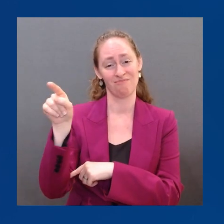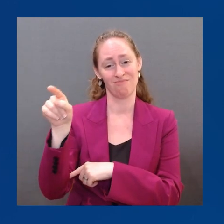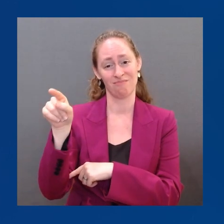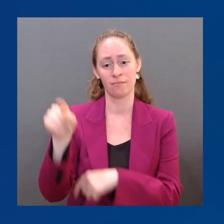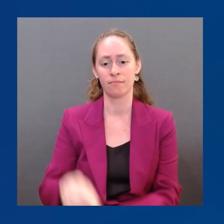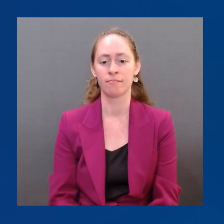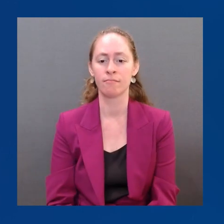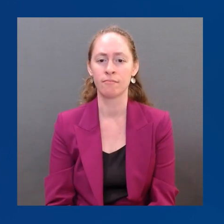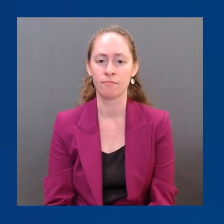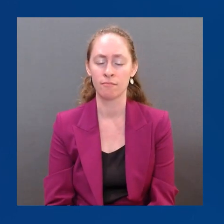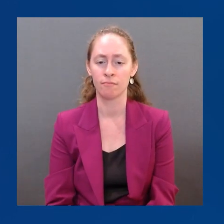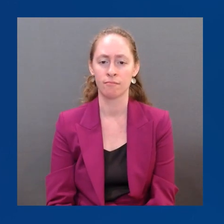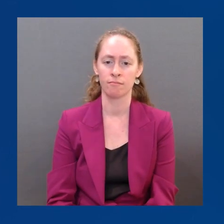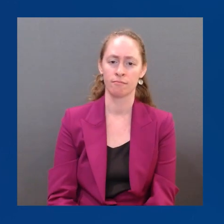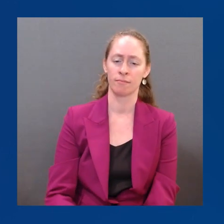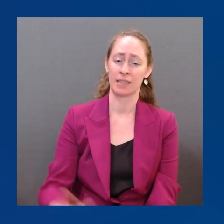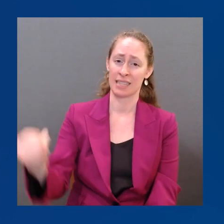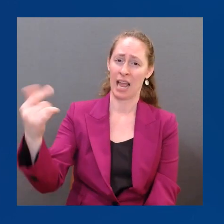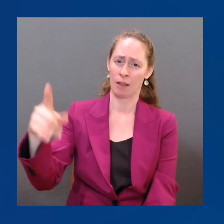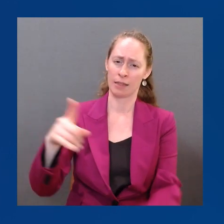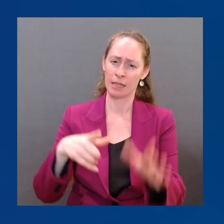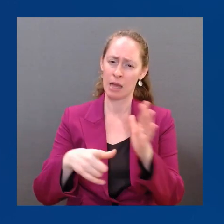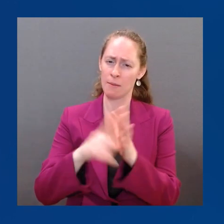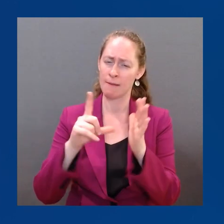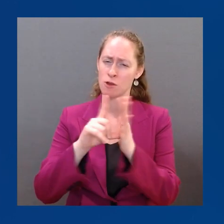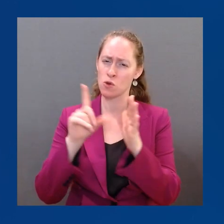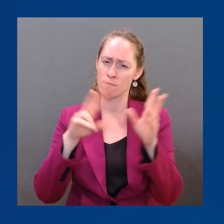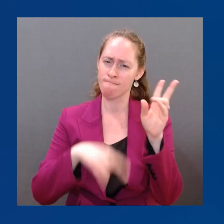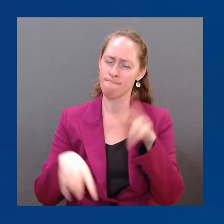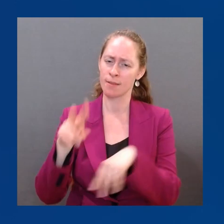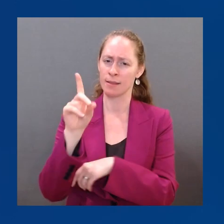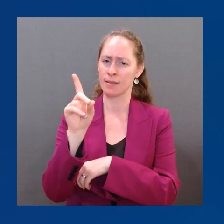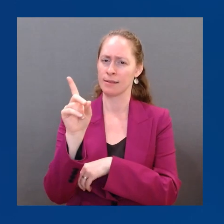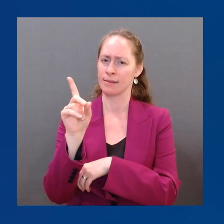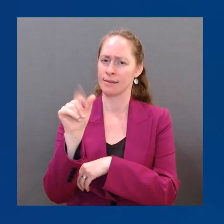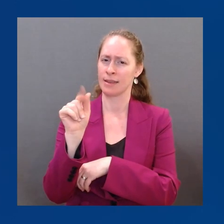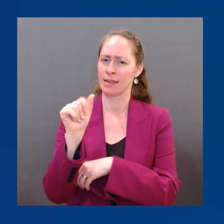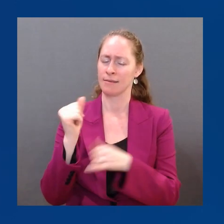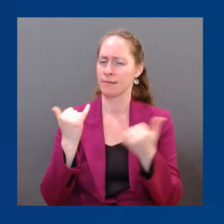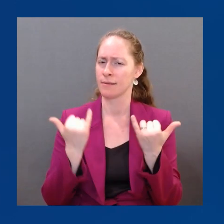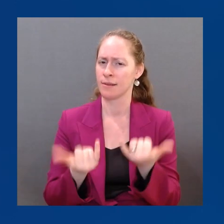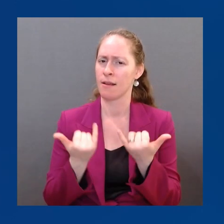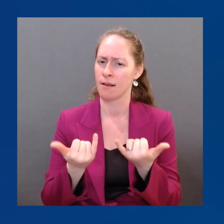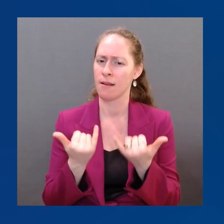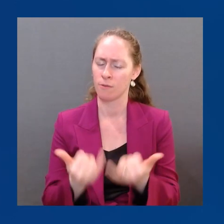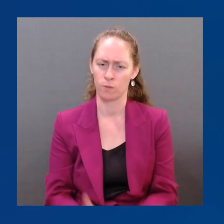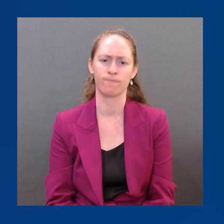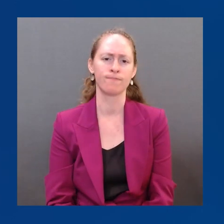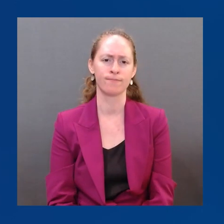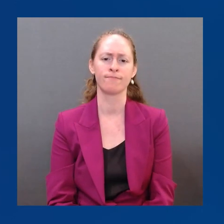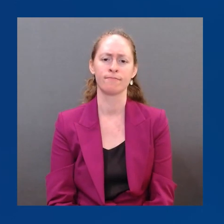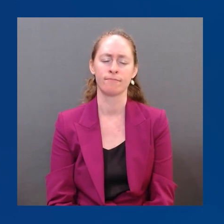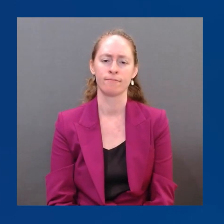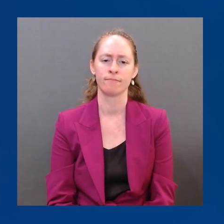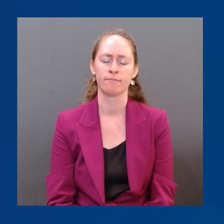they have in front of them, and that is what they're focused on. And they will make a determination as soon as they are able.